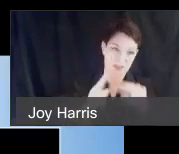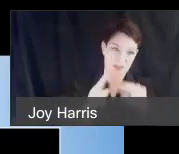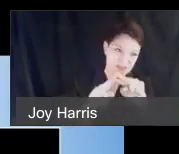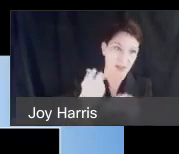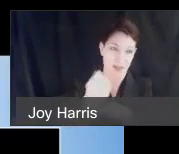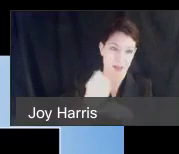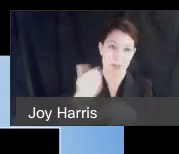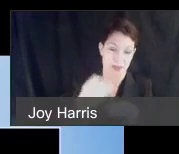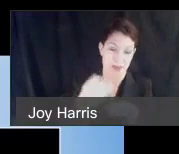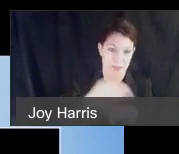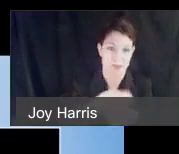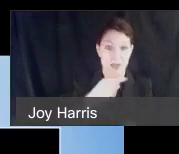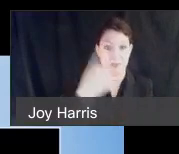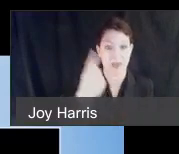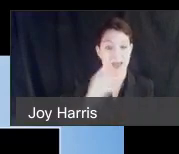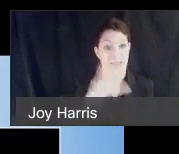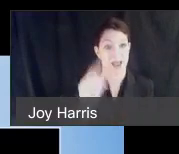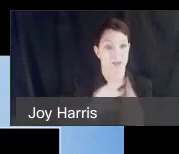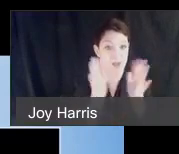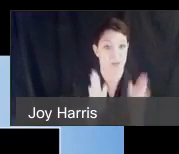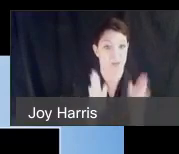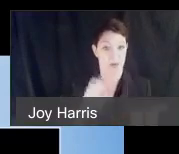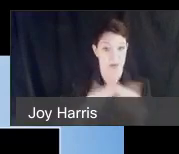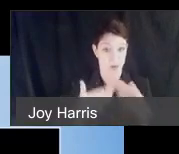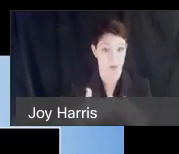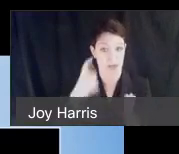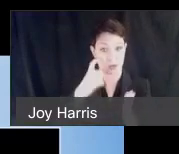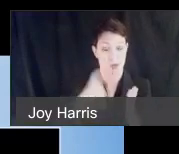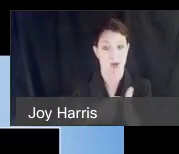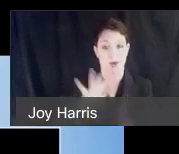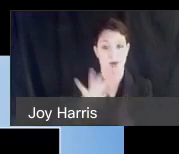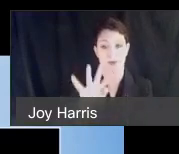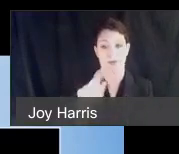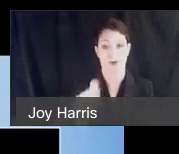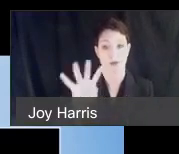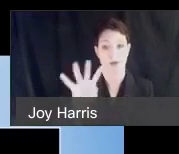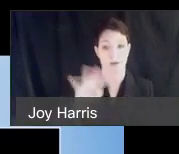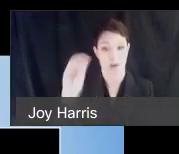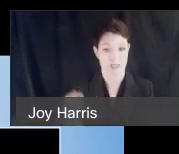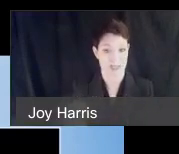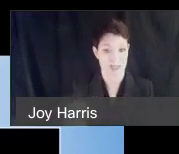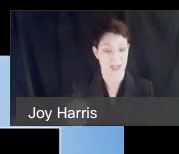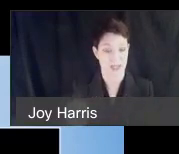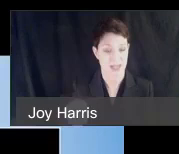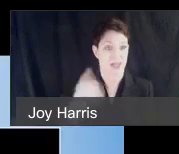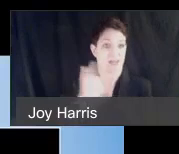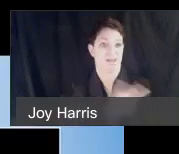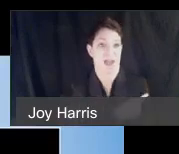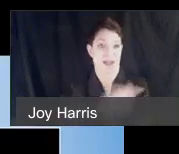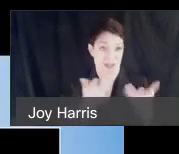American community, we see 4.4% of the vaccinated population has told us that